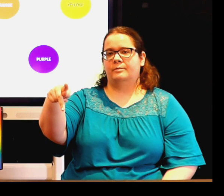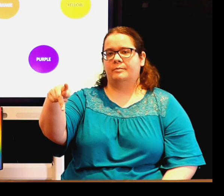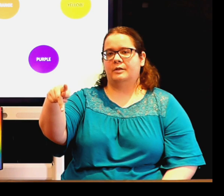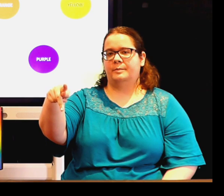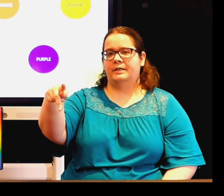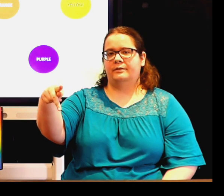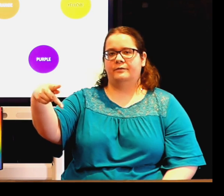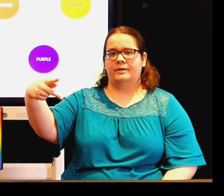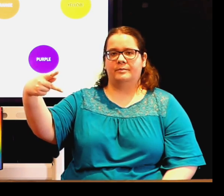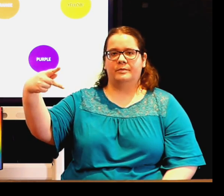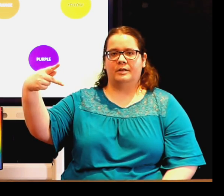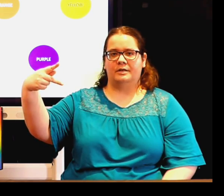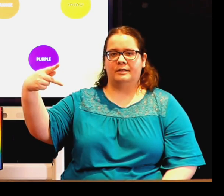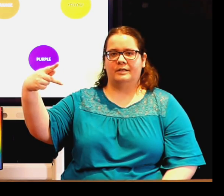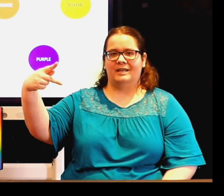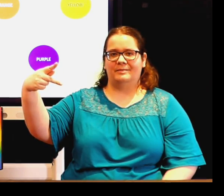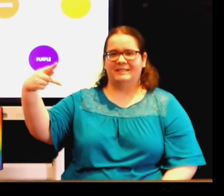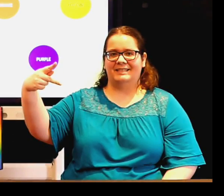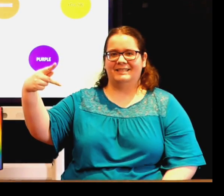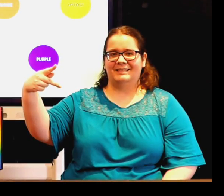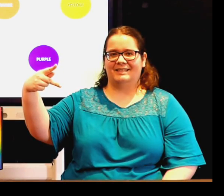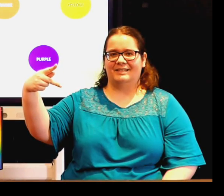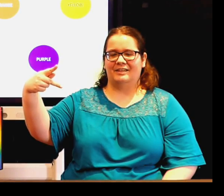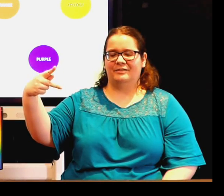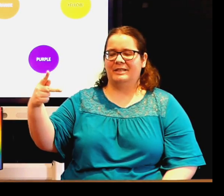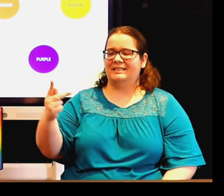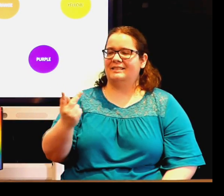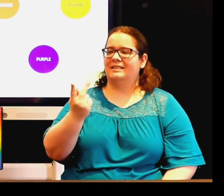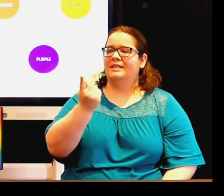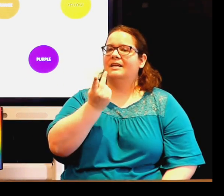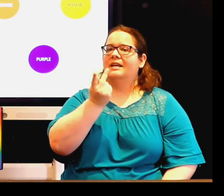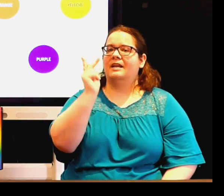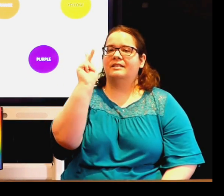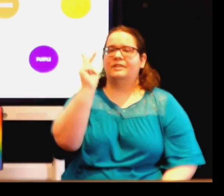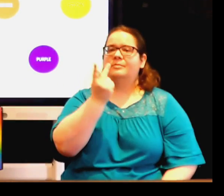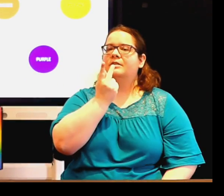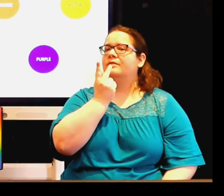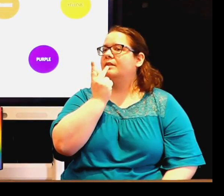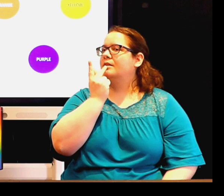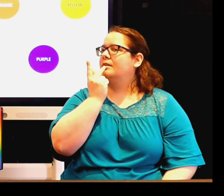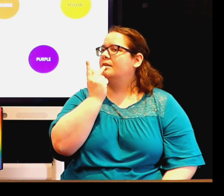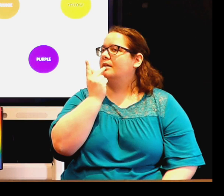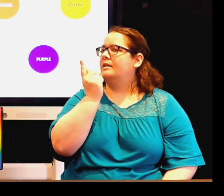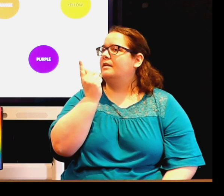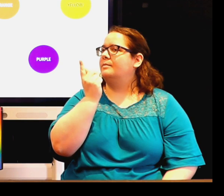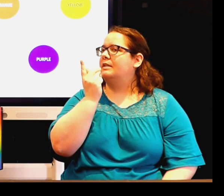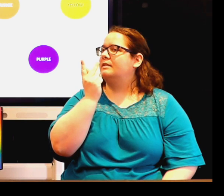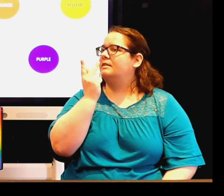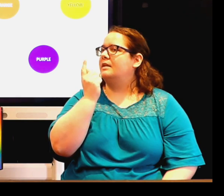remember our P from our ABCs, our alphabet--and take your middle finger and again make the same